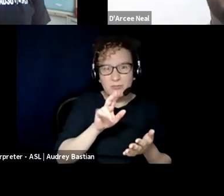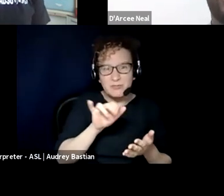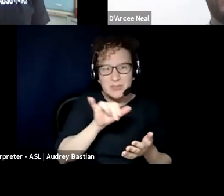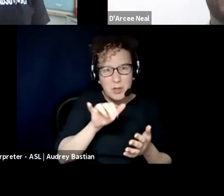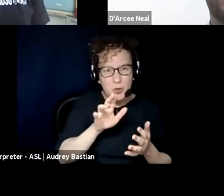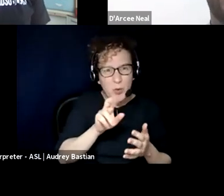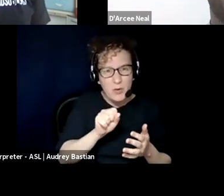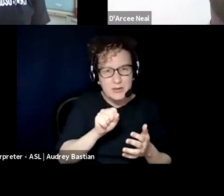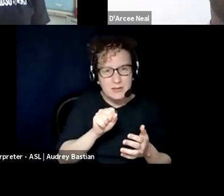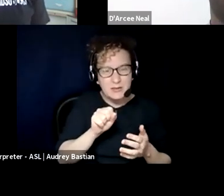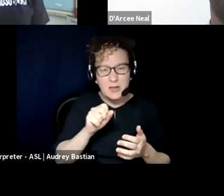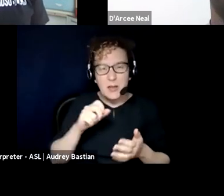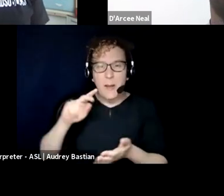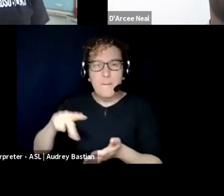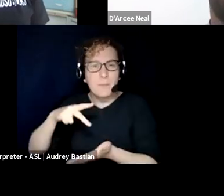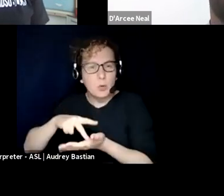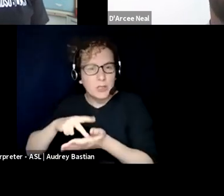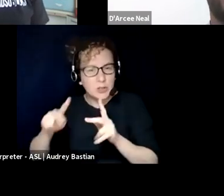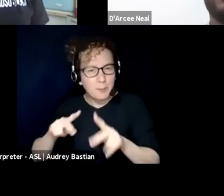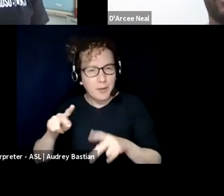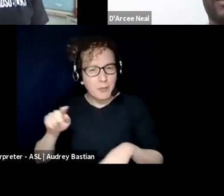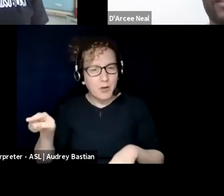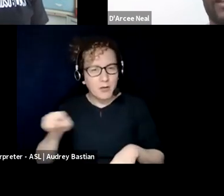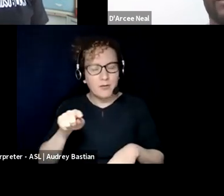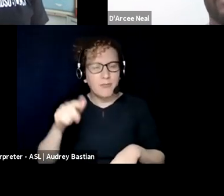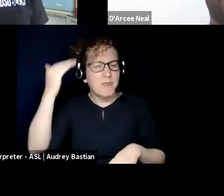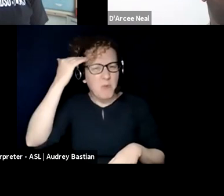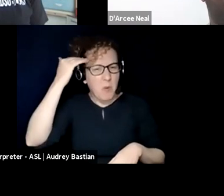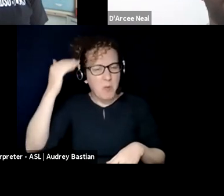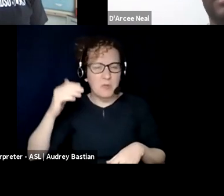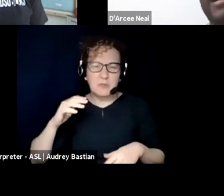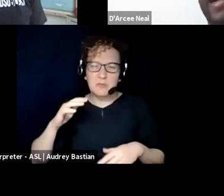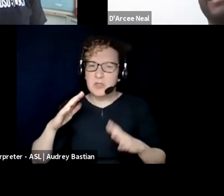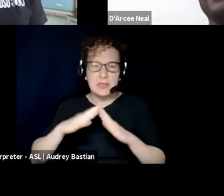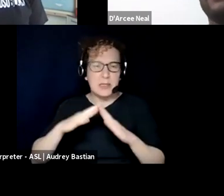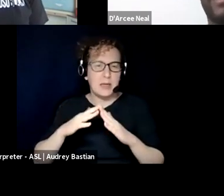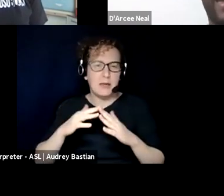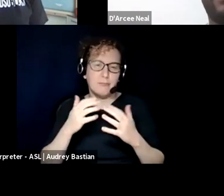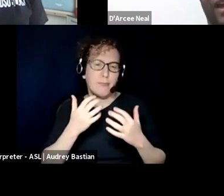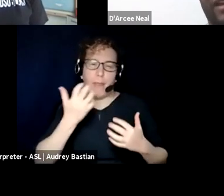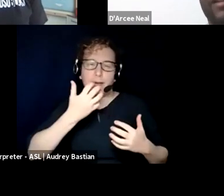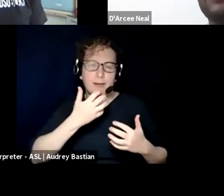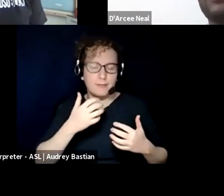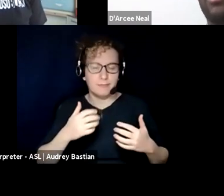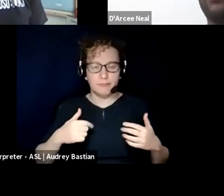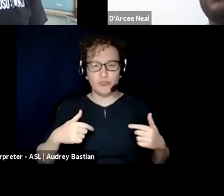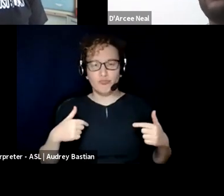Because Parisians have this kind of like; they know their city is amazing and they act like it. So when